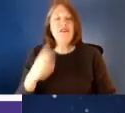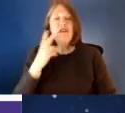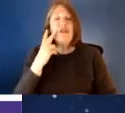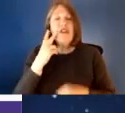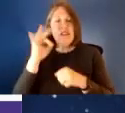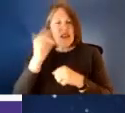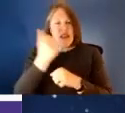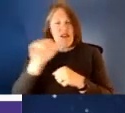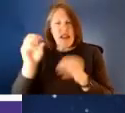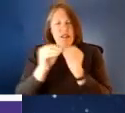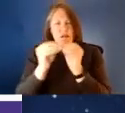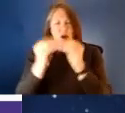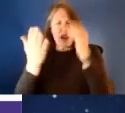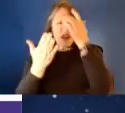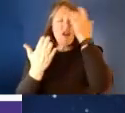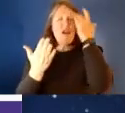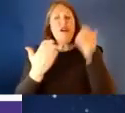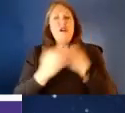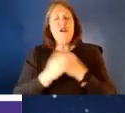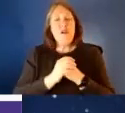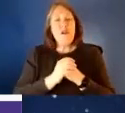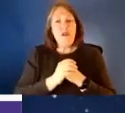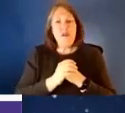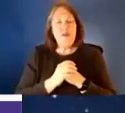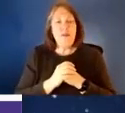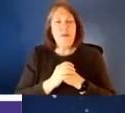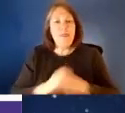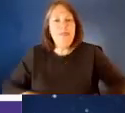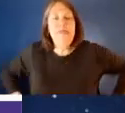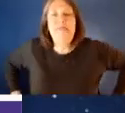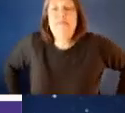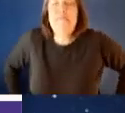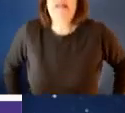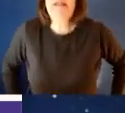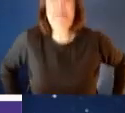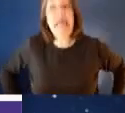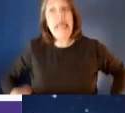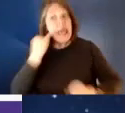here. 06:45:51 If you are doing a paper presentation,